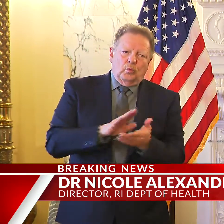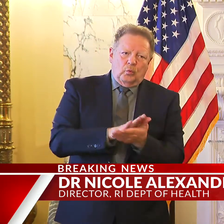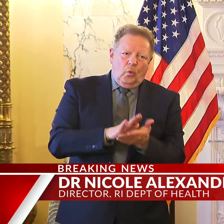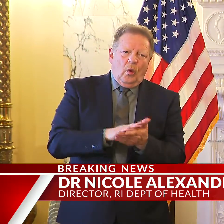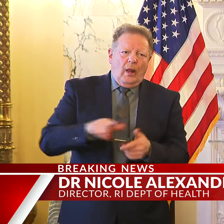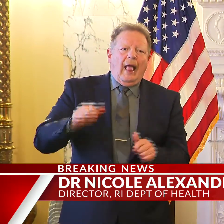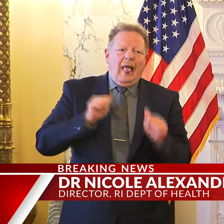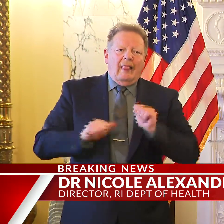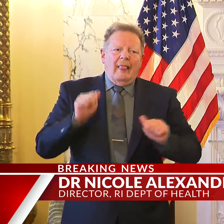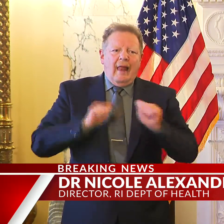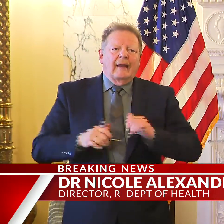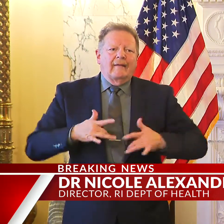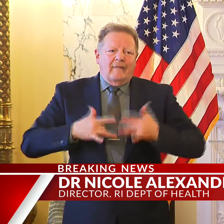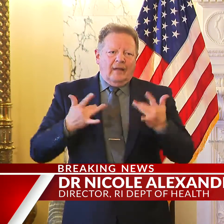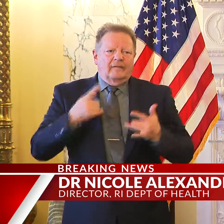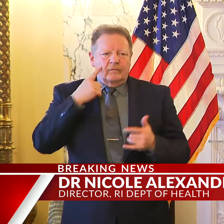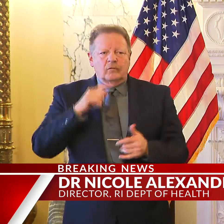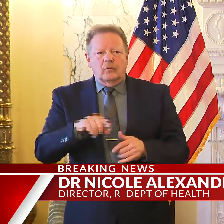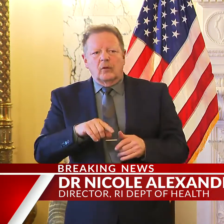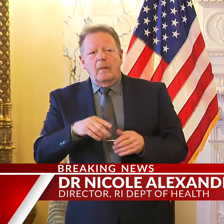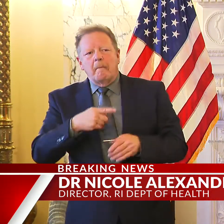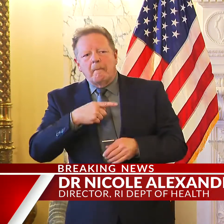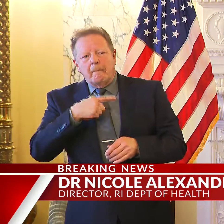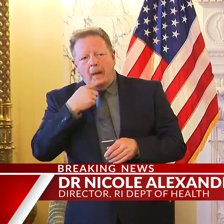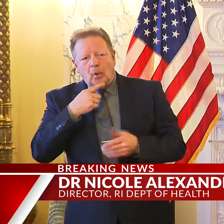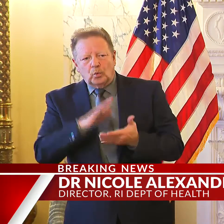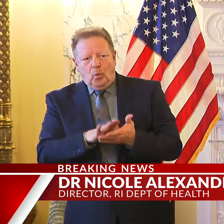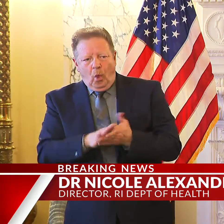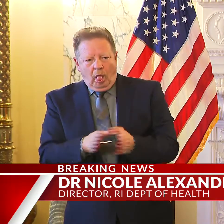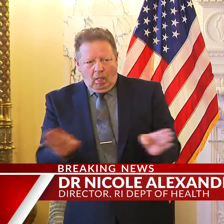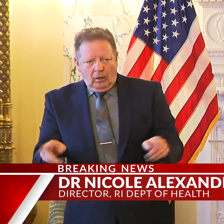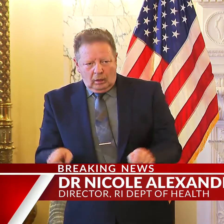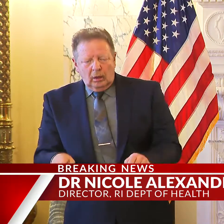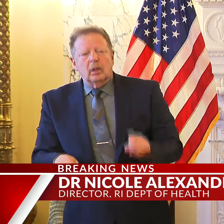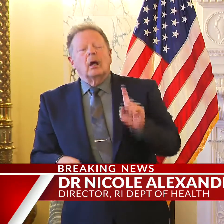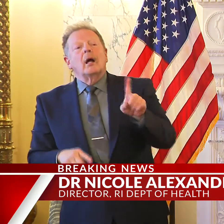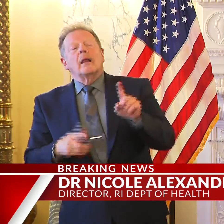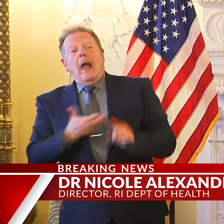VACCINATED. WE WANT THEM VACCINATED AND MASK DURING THE ATHLETIC